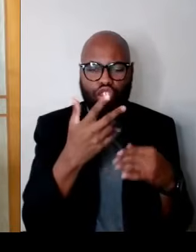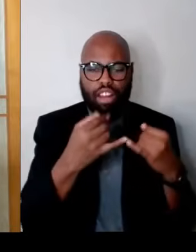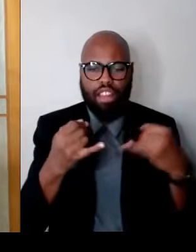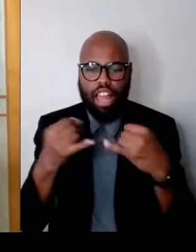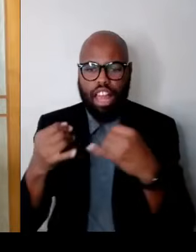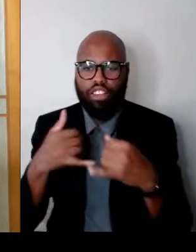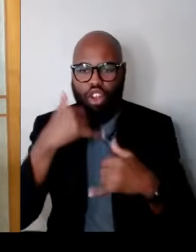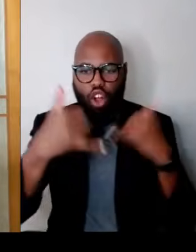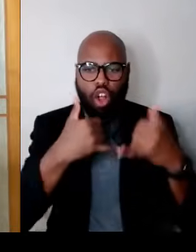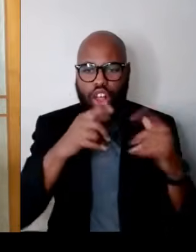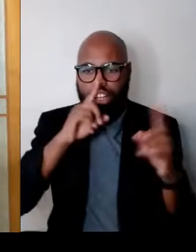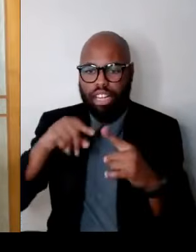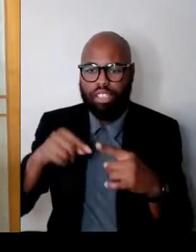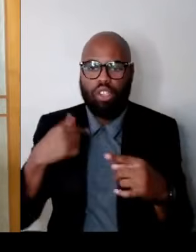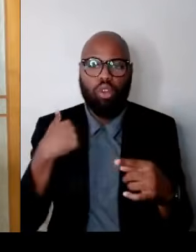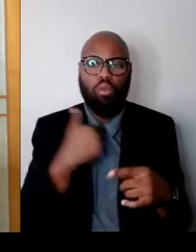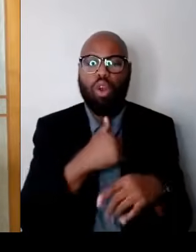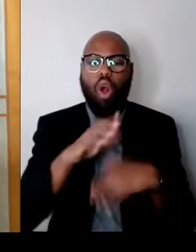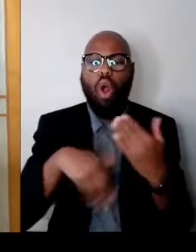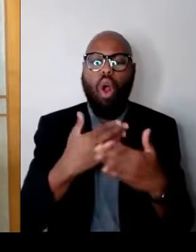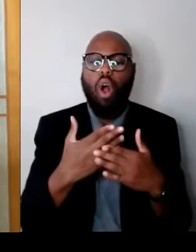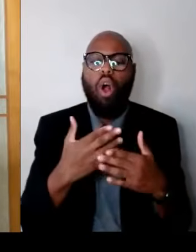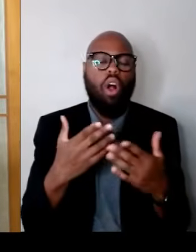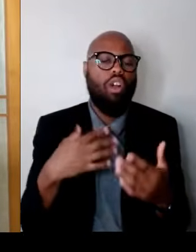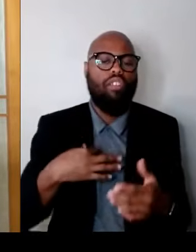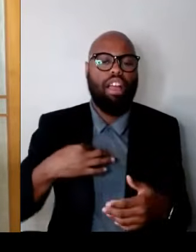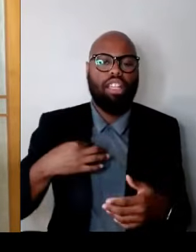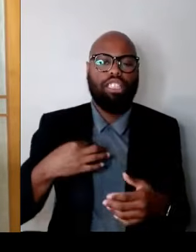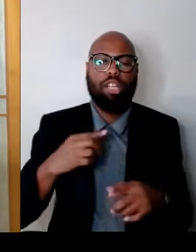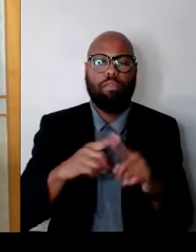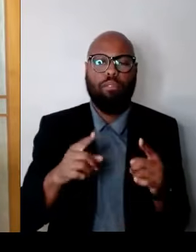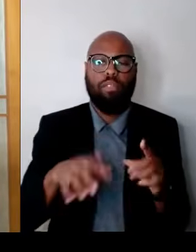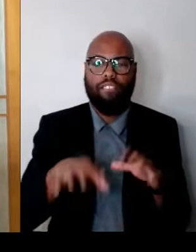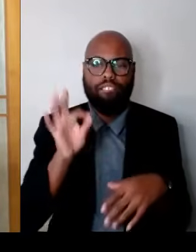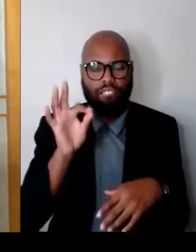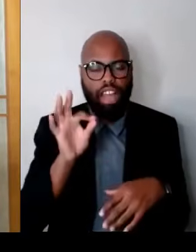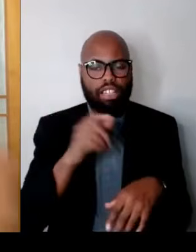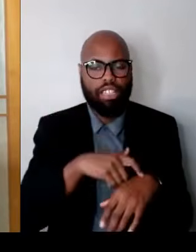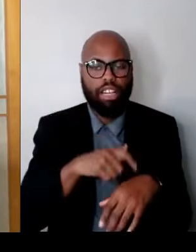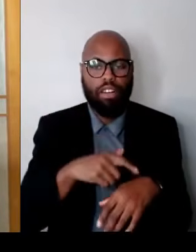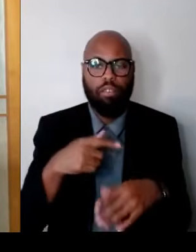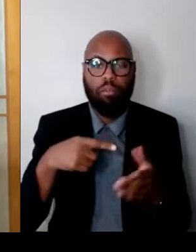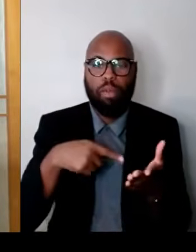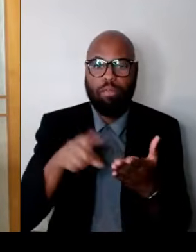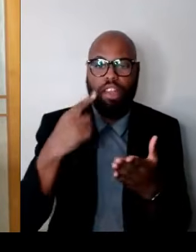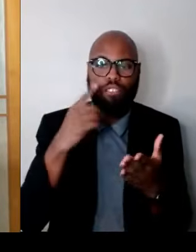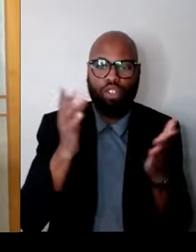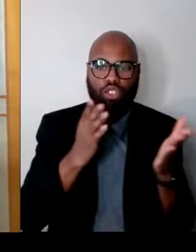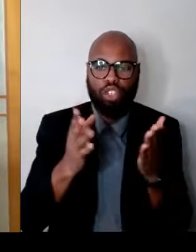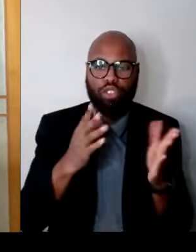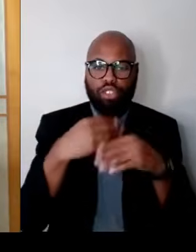We're all volunteers, but we find the time. We pay for services to call them, to do video calls, to email.